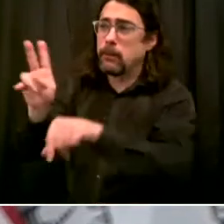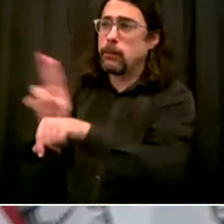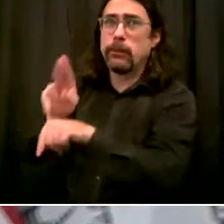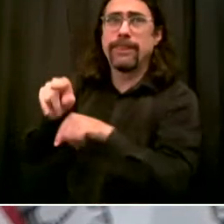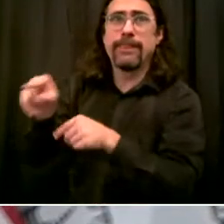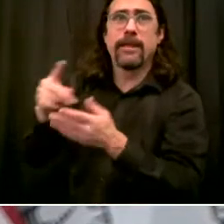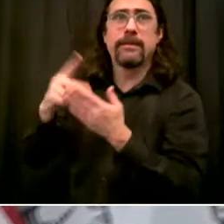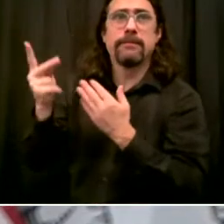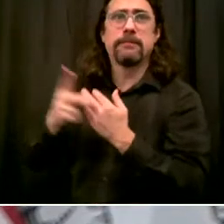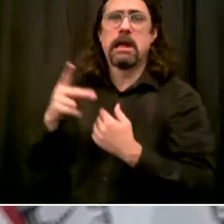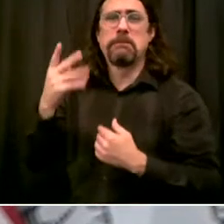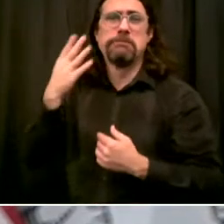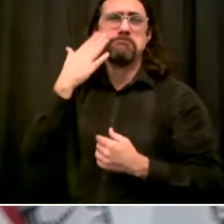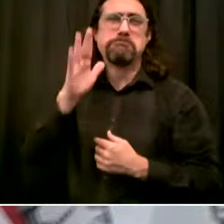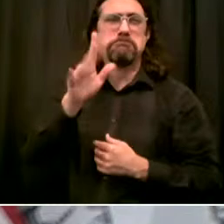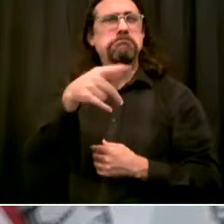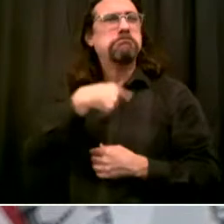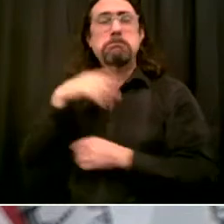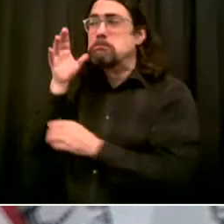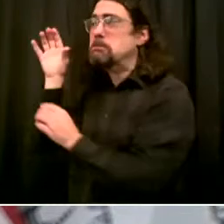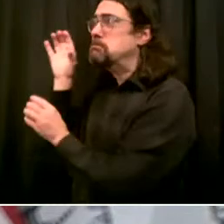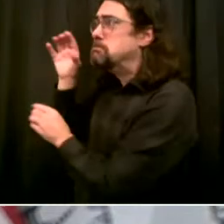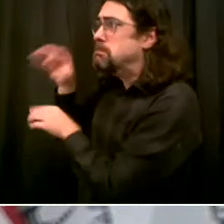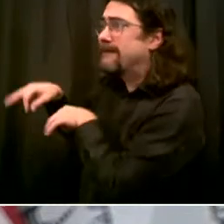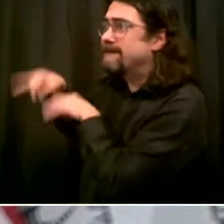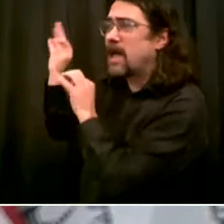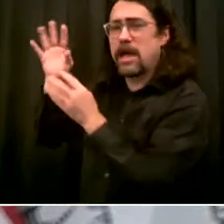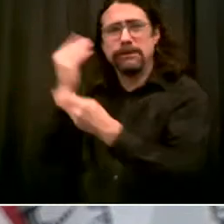RESEARCH IT AND GET BACK TO YOU.U. > . IT HAS A GOO